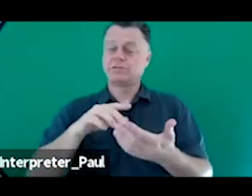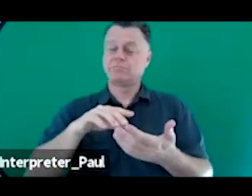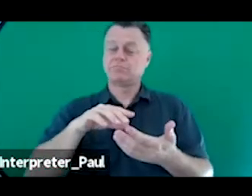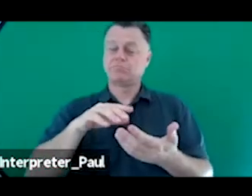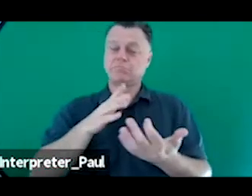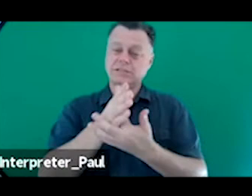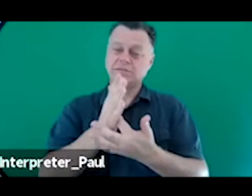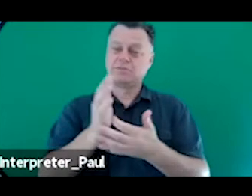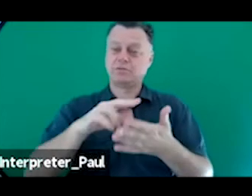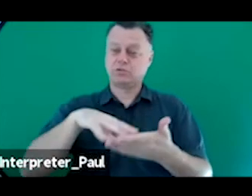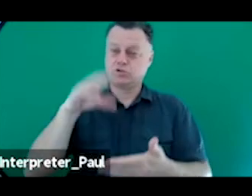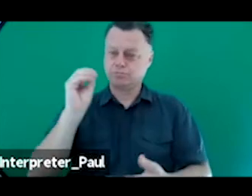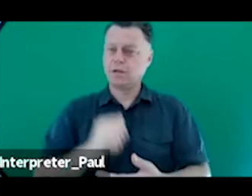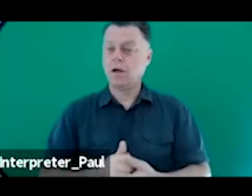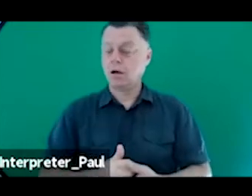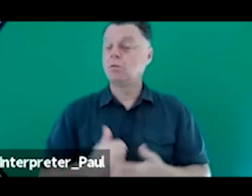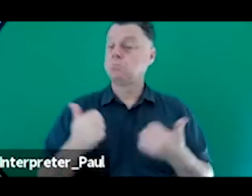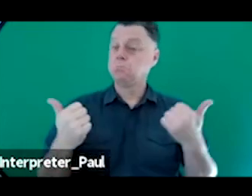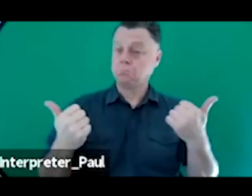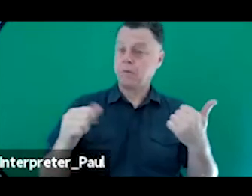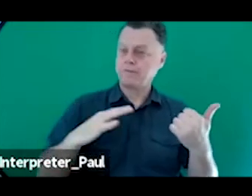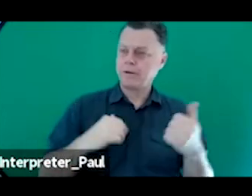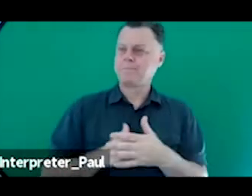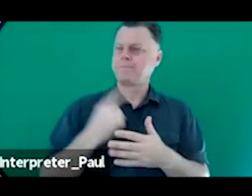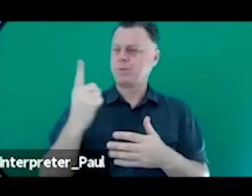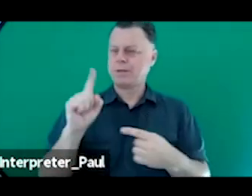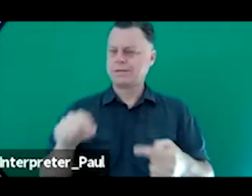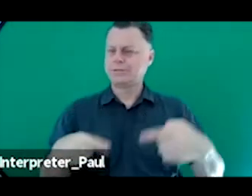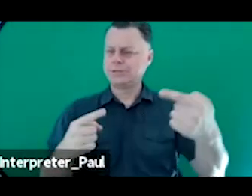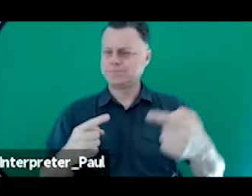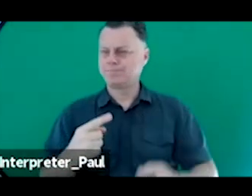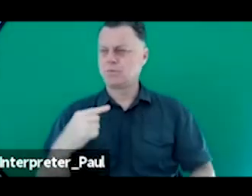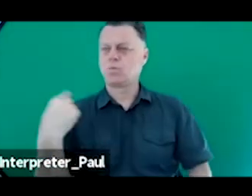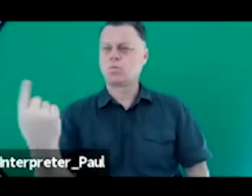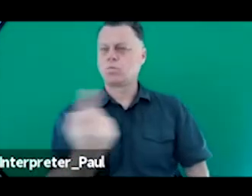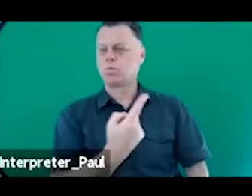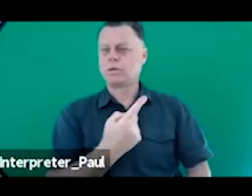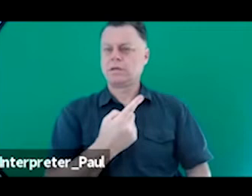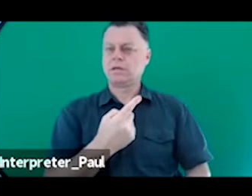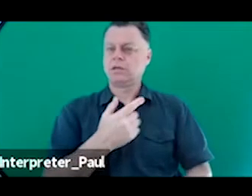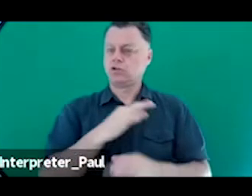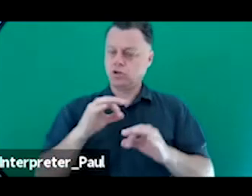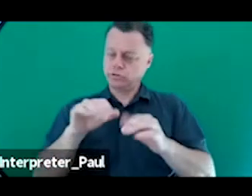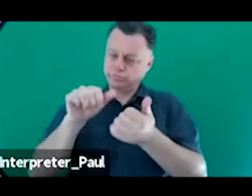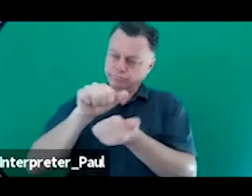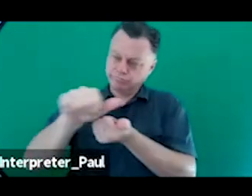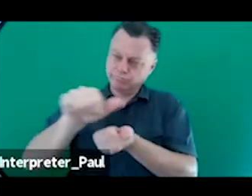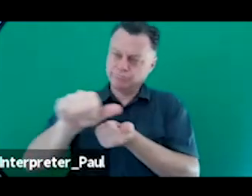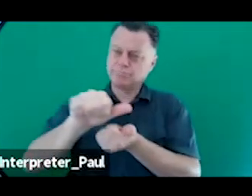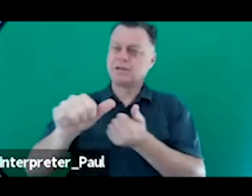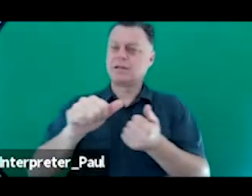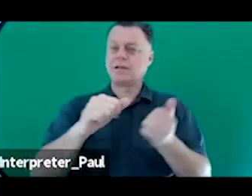One of the challenges is that we do not often train our information technology colleagues.